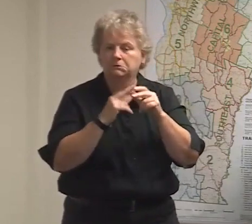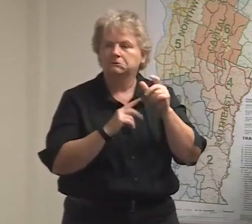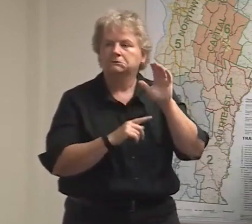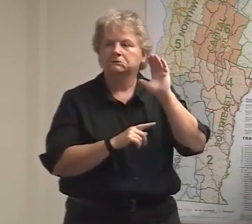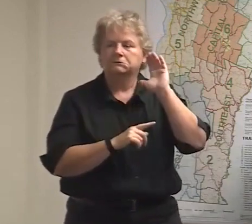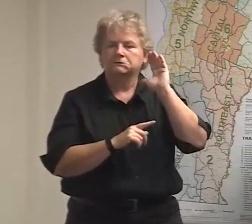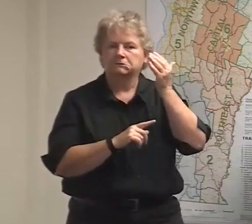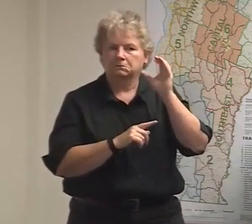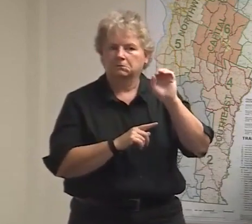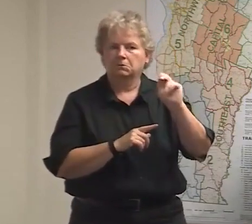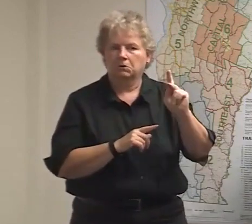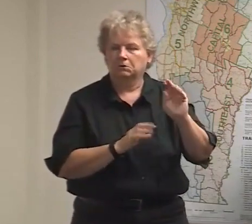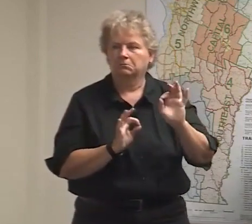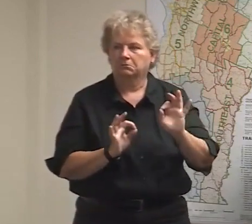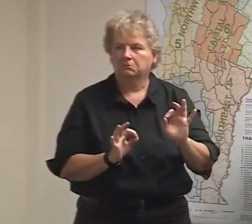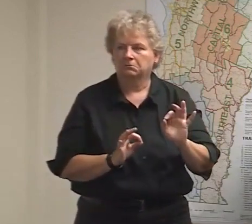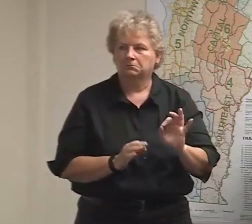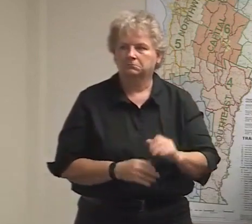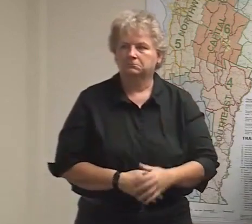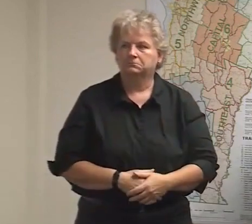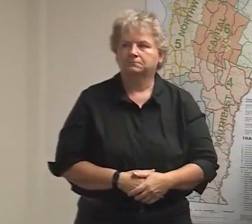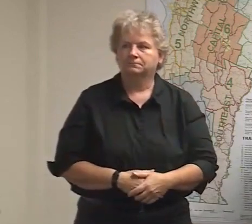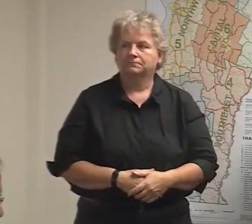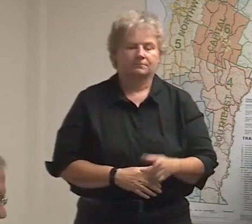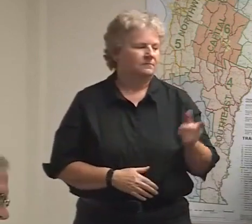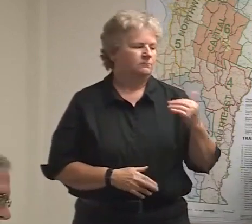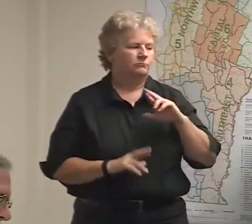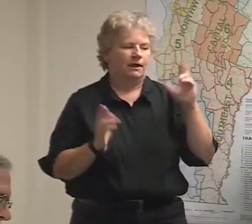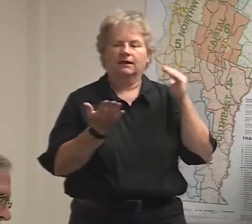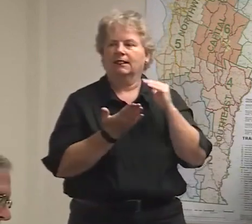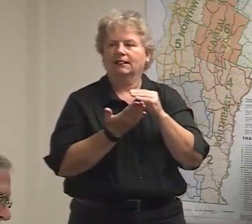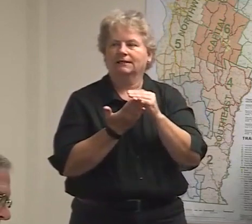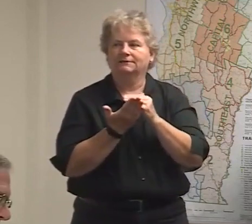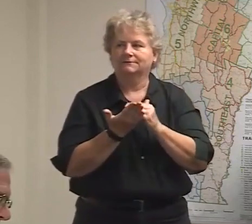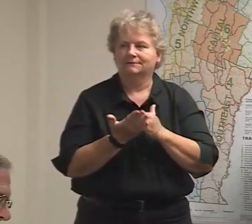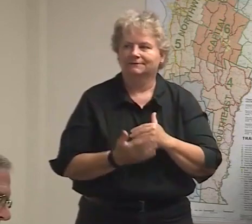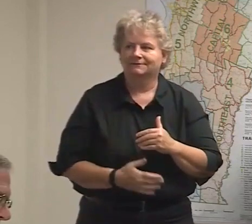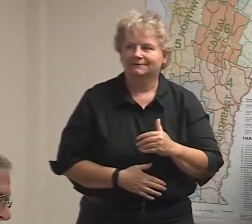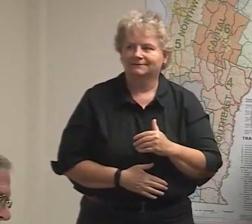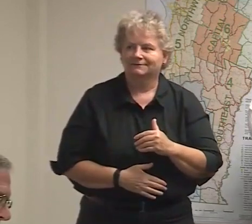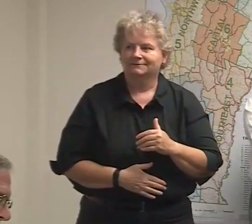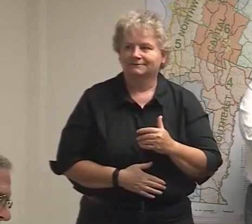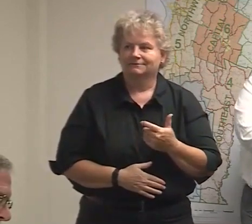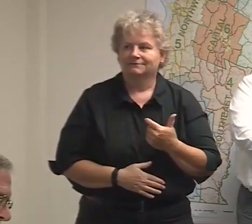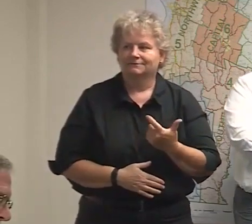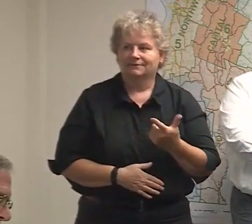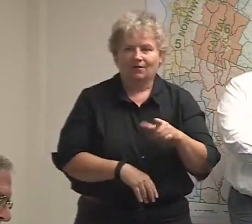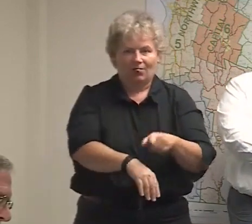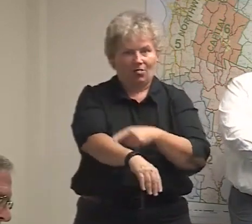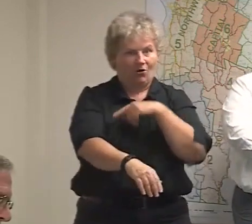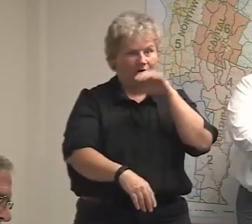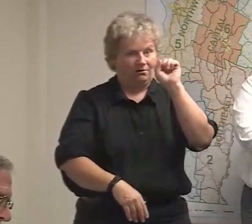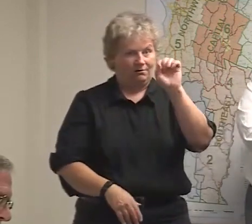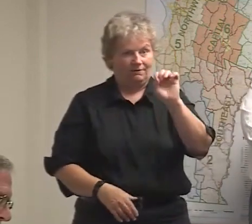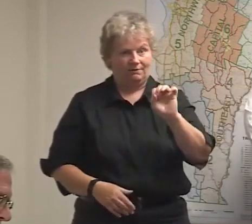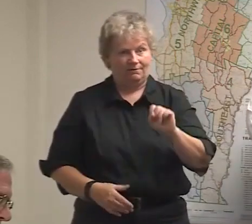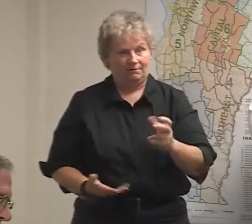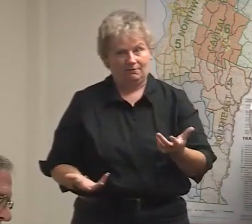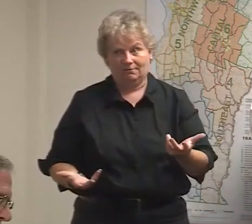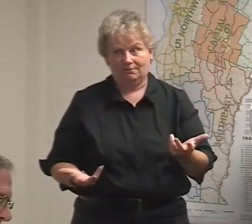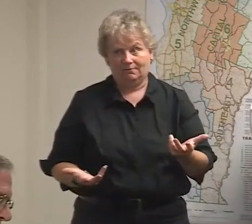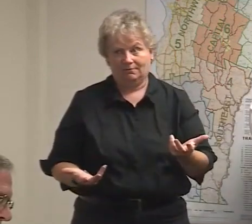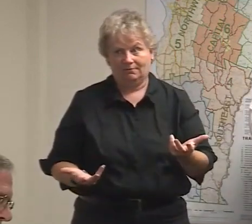SO I DO HAVE A LIST OF STATE BUILDINGS THAT HAVE BEEN IMPACTED THAT I CAN READ, BUT IT’S RATHER LONG.